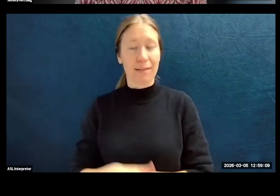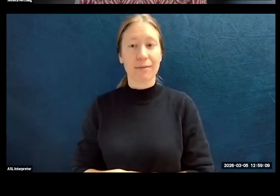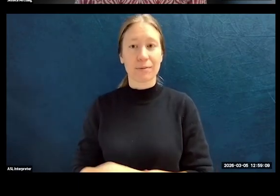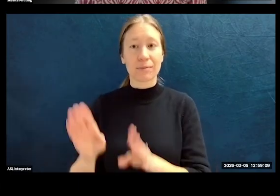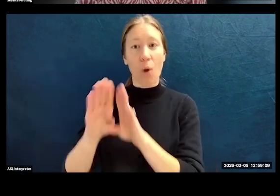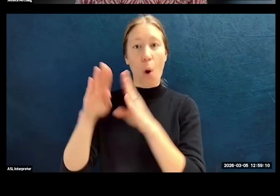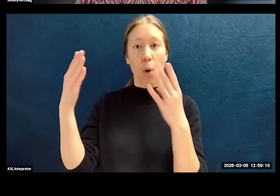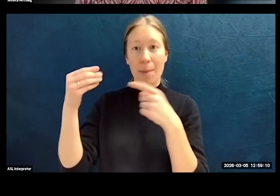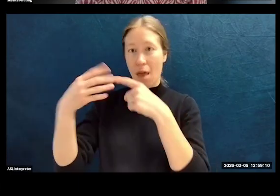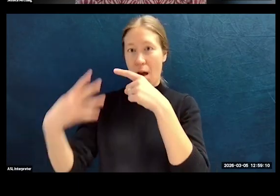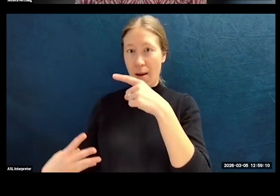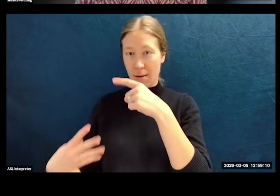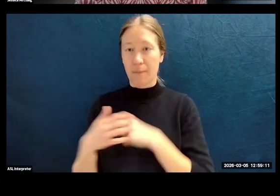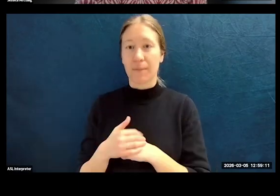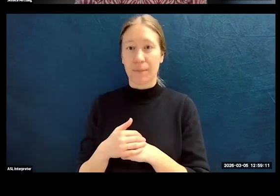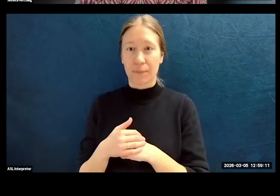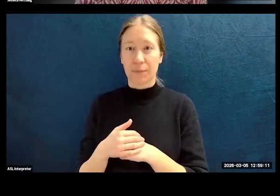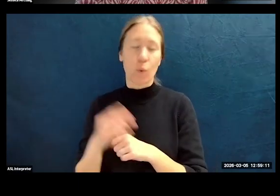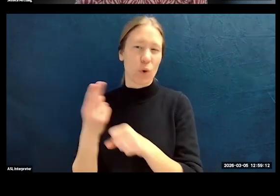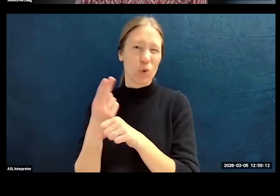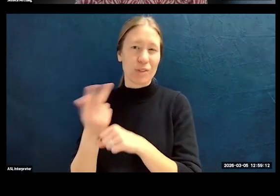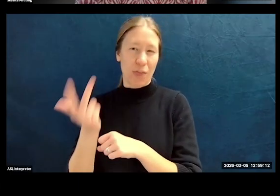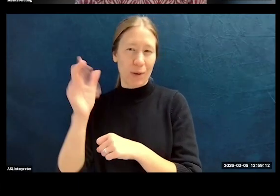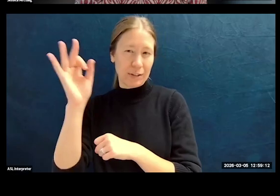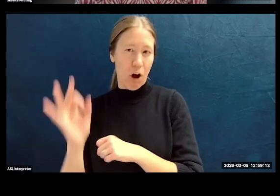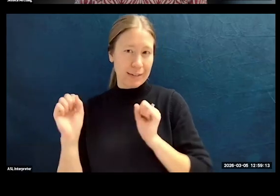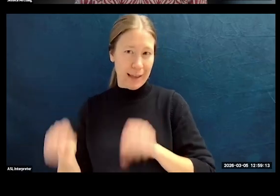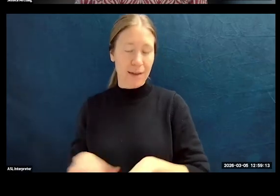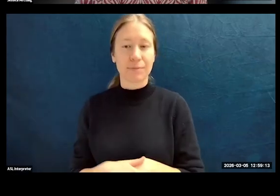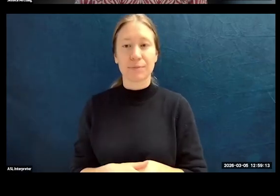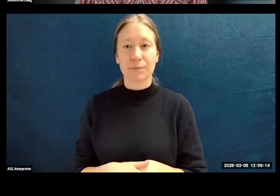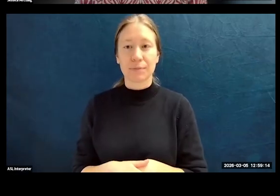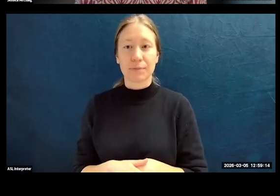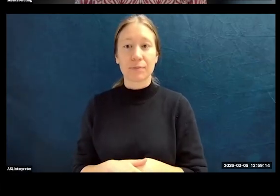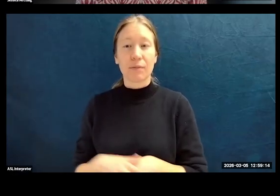or use the three dot button to open the options menu, scroll down to the Cut Tag option,